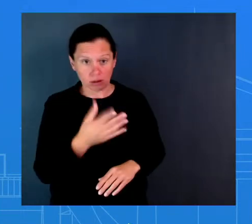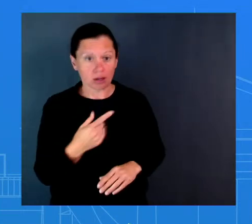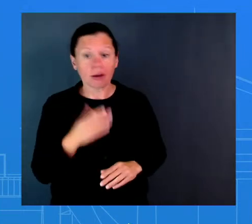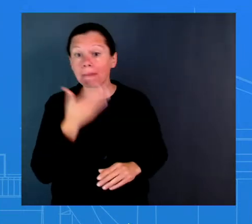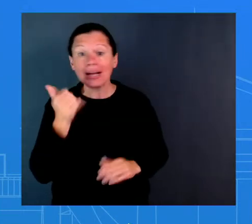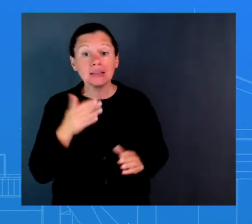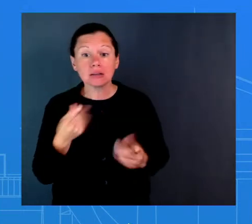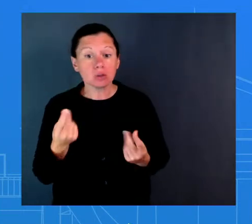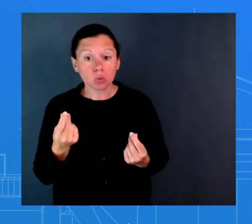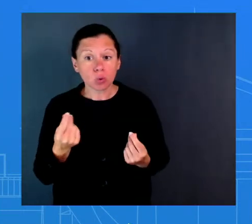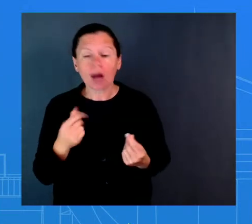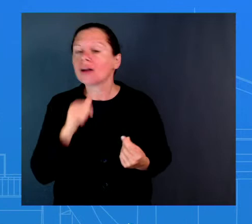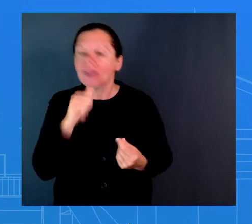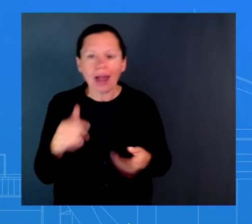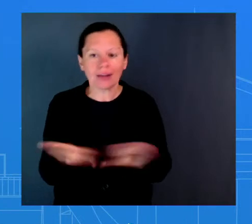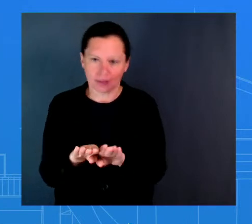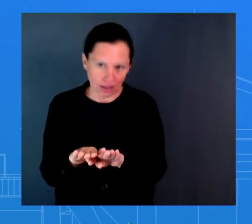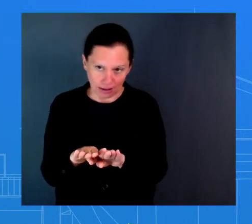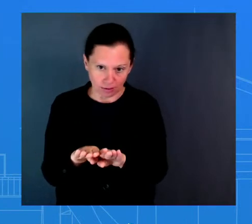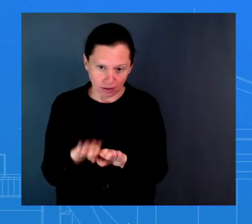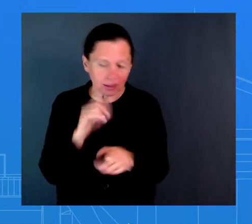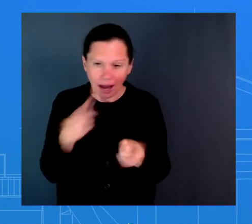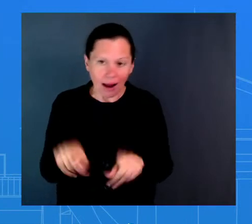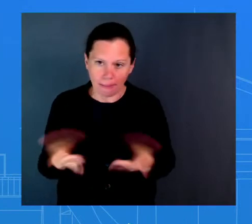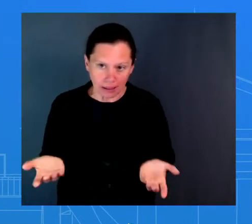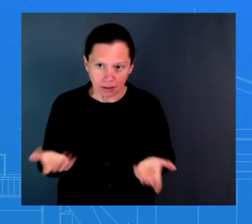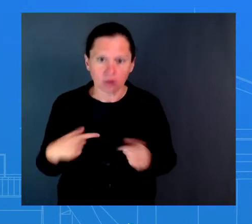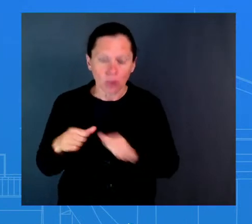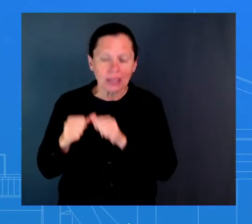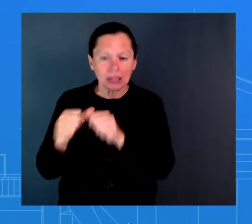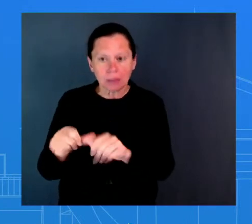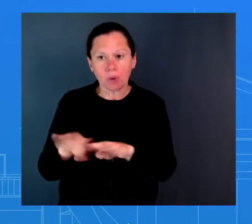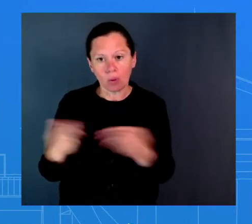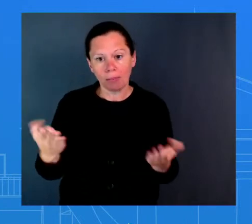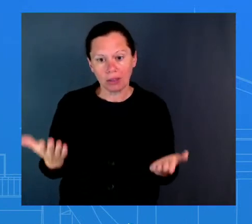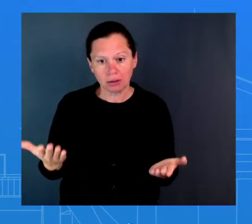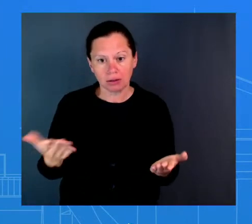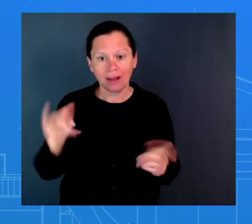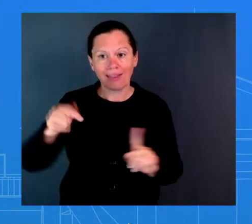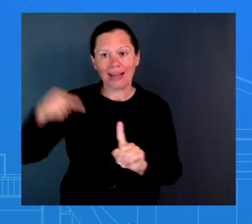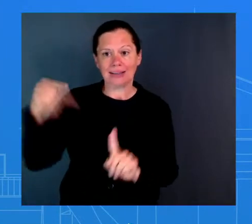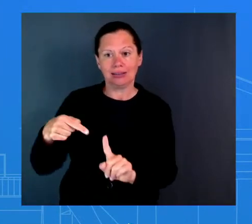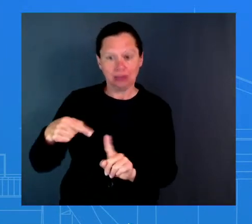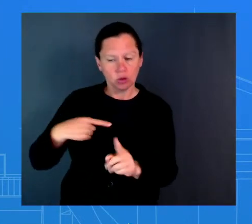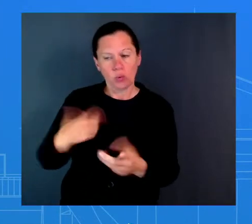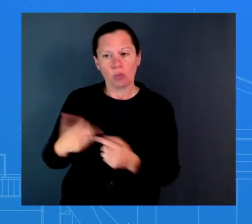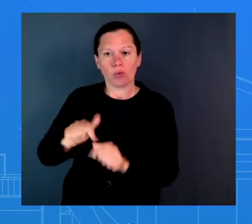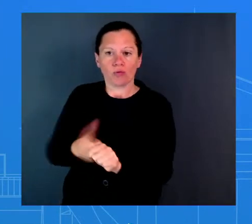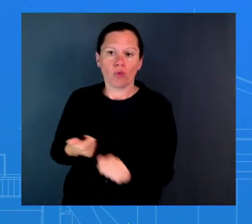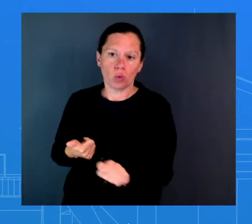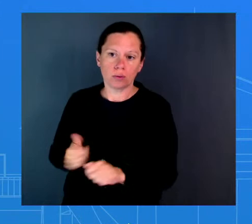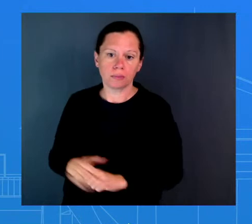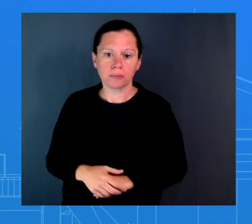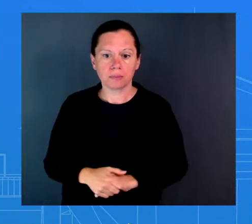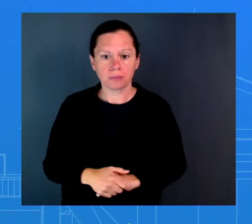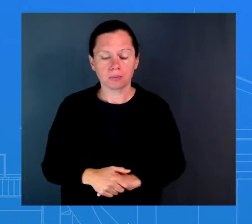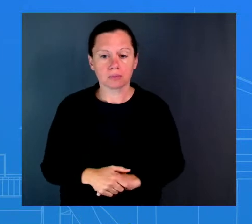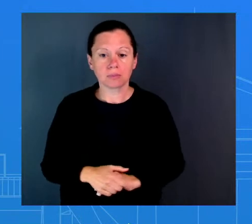This is something that can be avoided here. This is something that House Republicans know very well -- that they have to do their jobs.